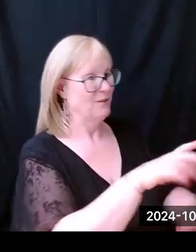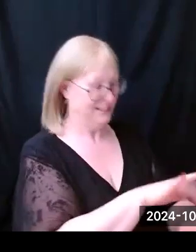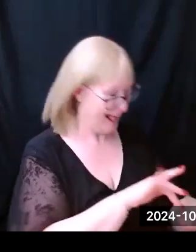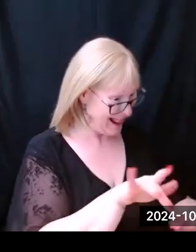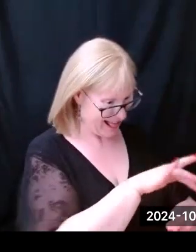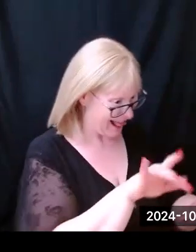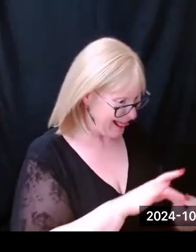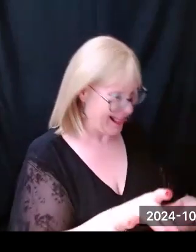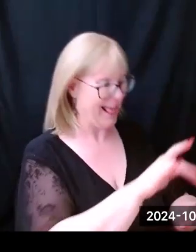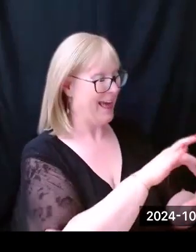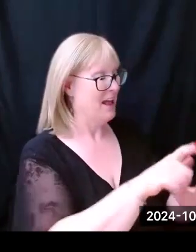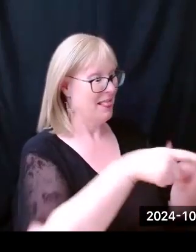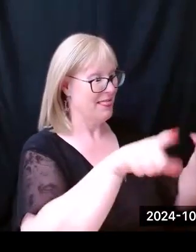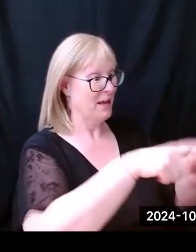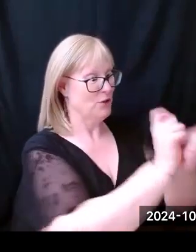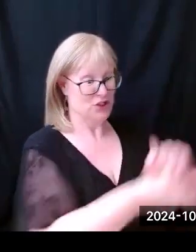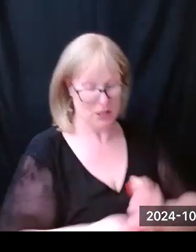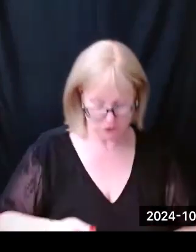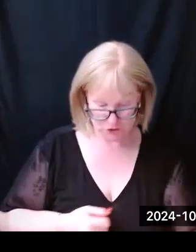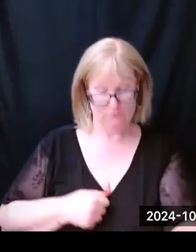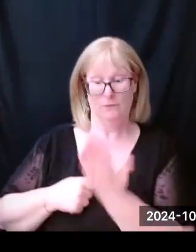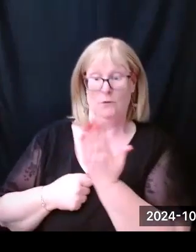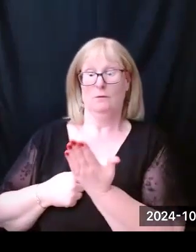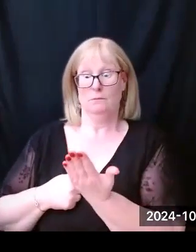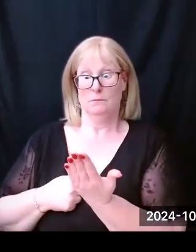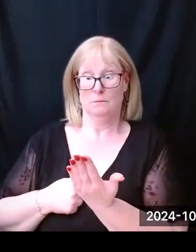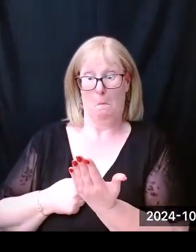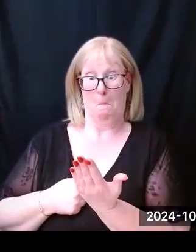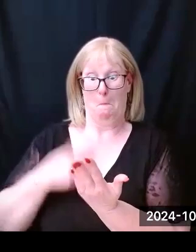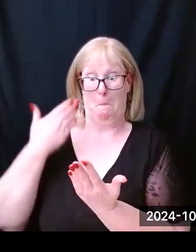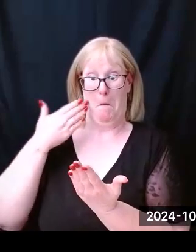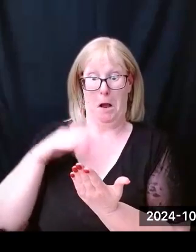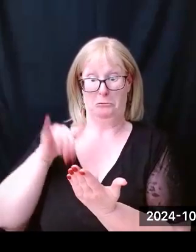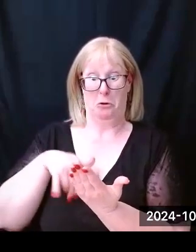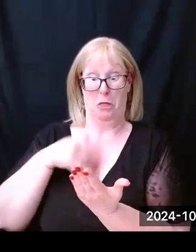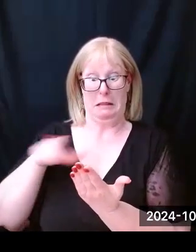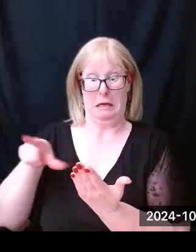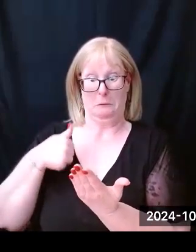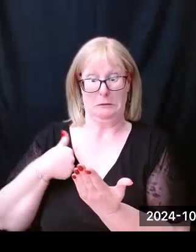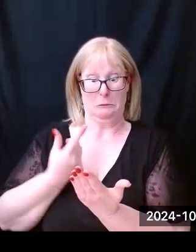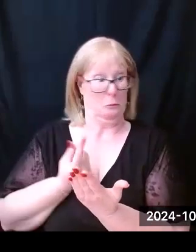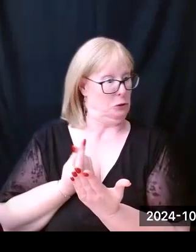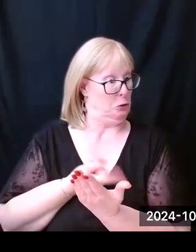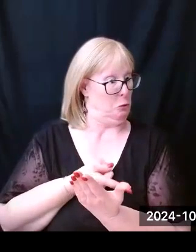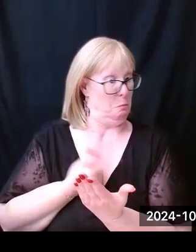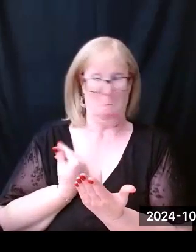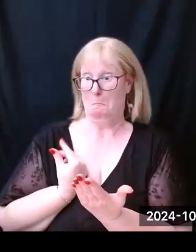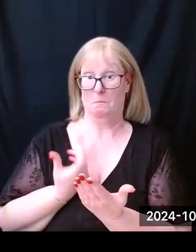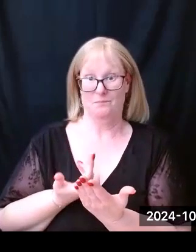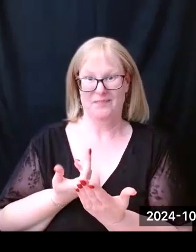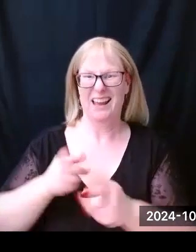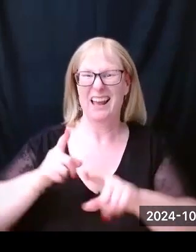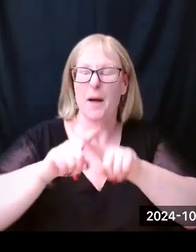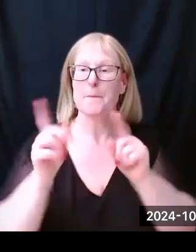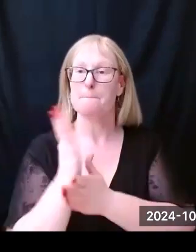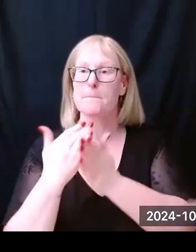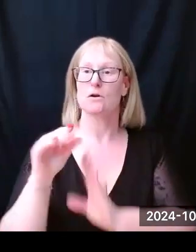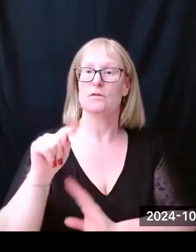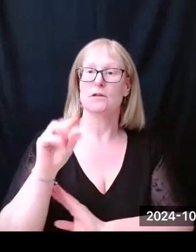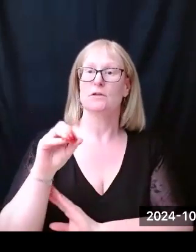So these are some of the things that we have to think about, but these are our tools. But part of these tools are that we have to focus on that